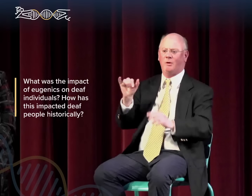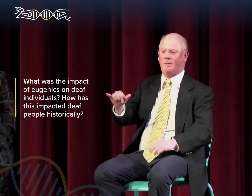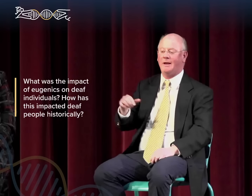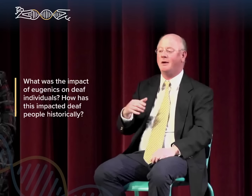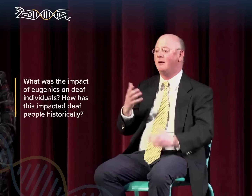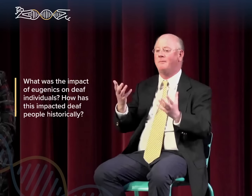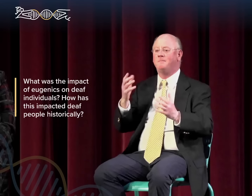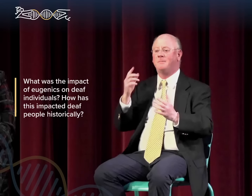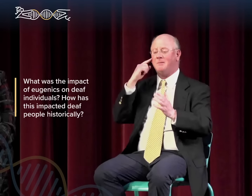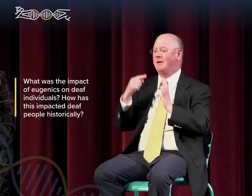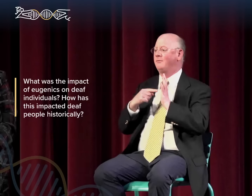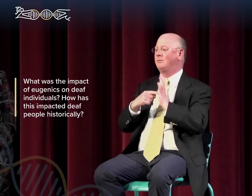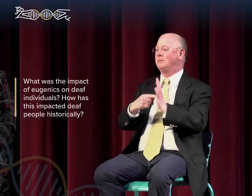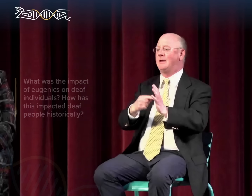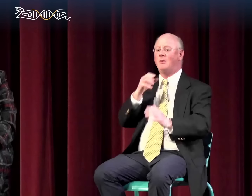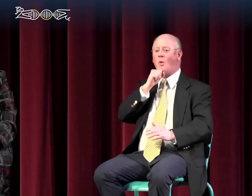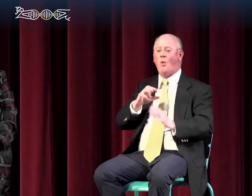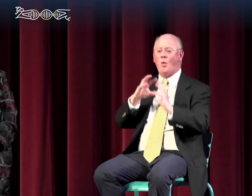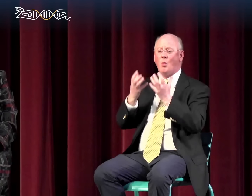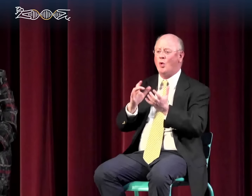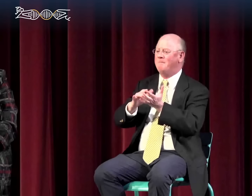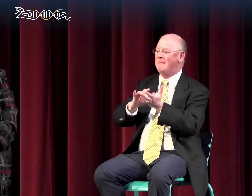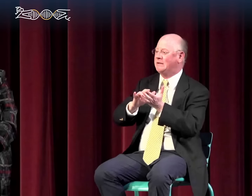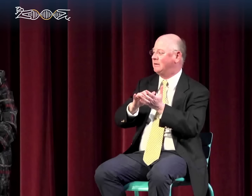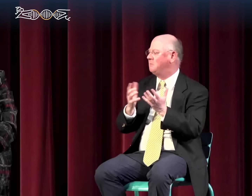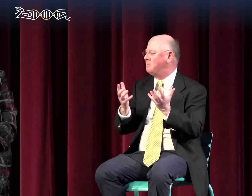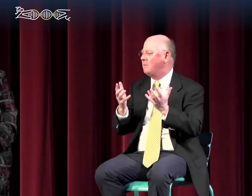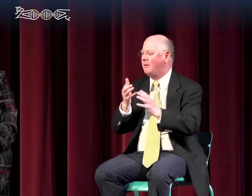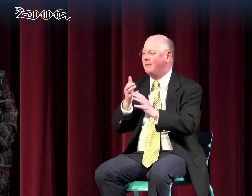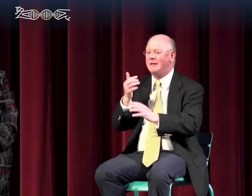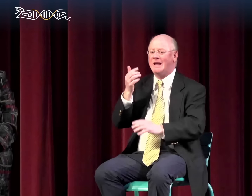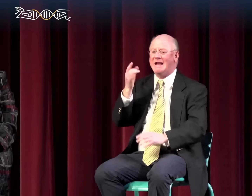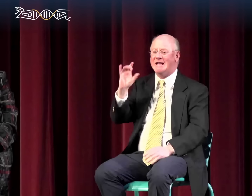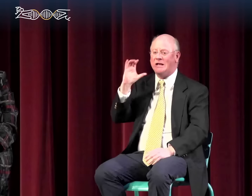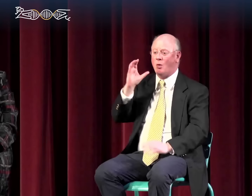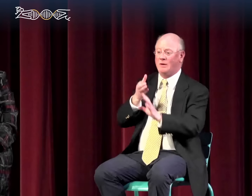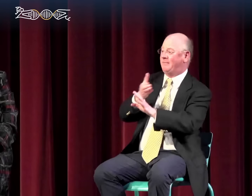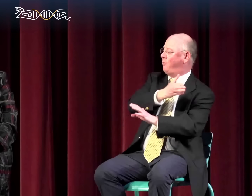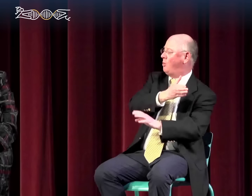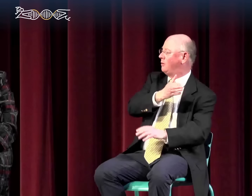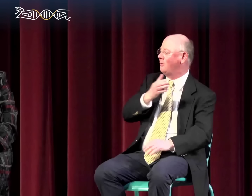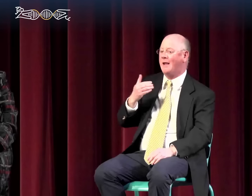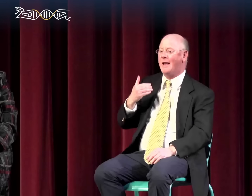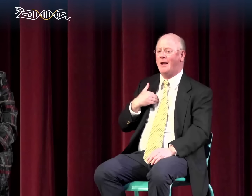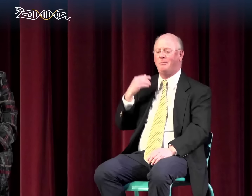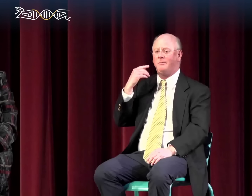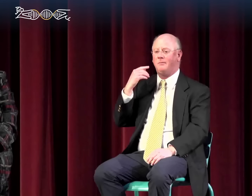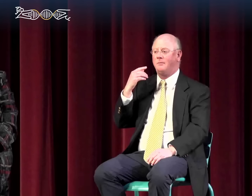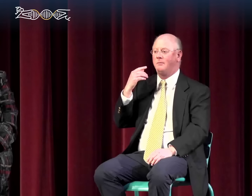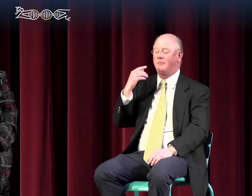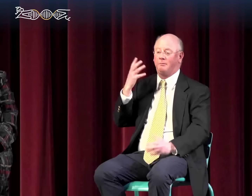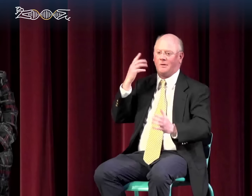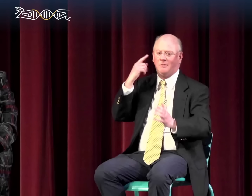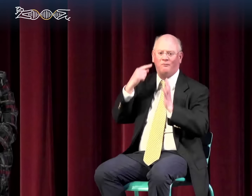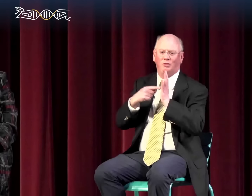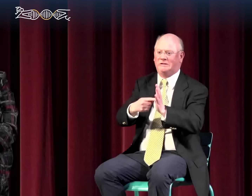We could talk a great deal about that. For example, some old world medicines, 1800s, included such things as people